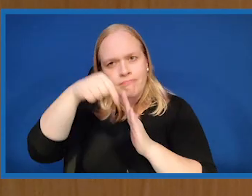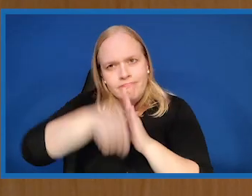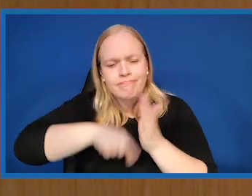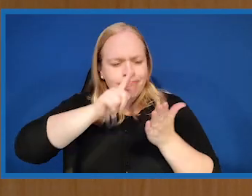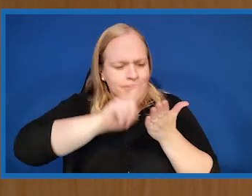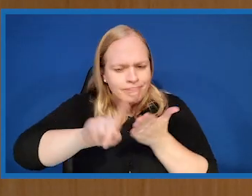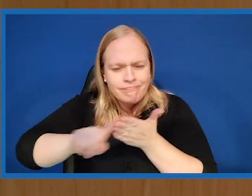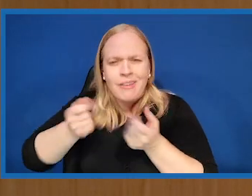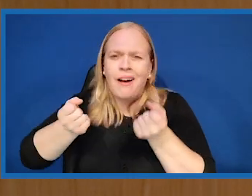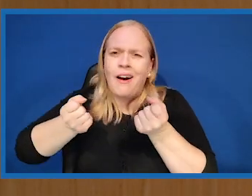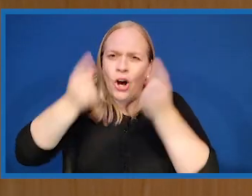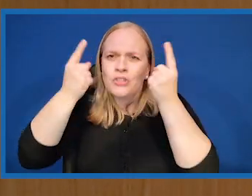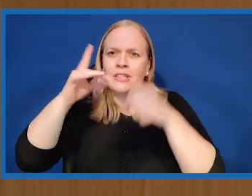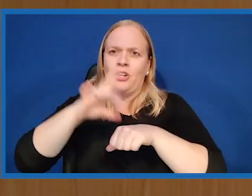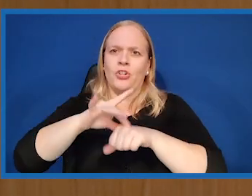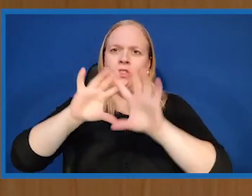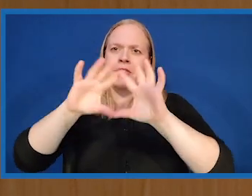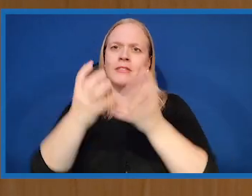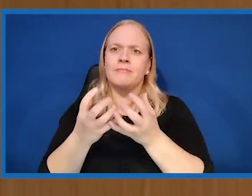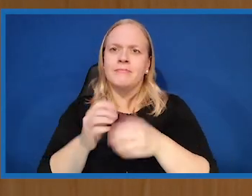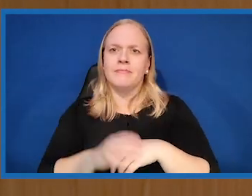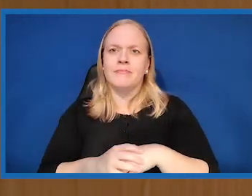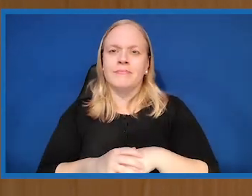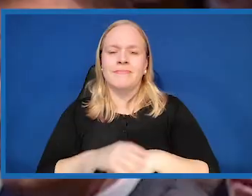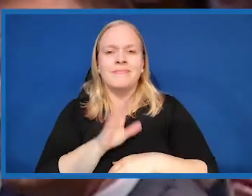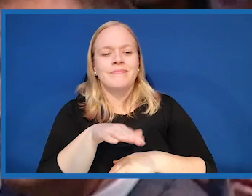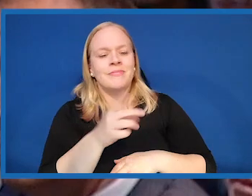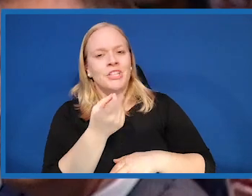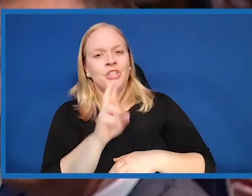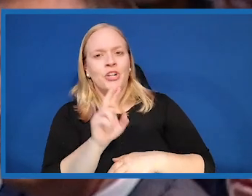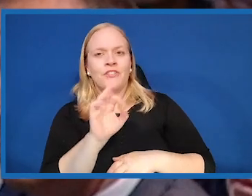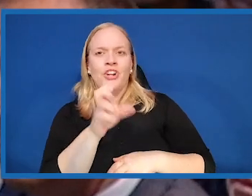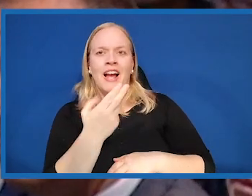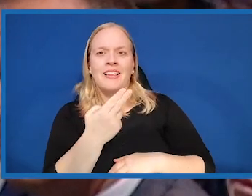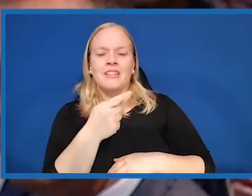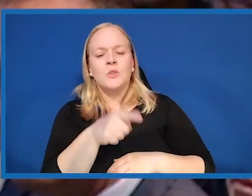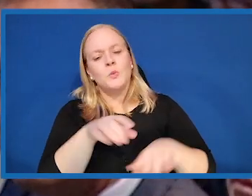YOU DID GOOD, DR. FREILICH FOR ALL OF US, AND FOR THAT WE'RE ALL VERY GRATEFUL.